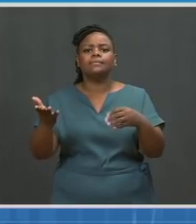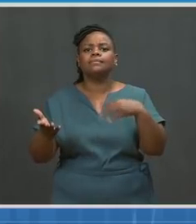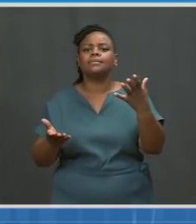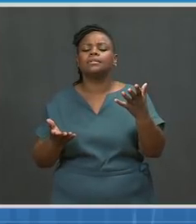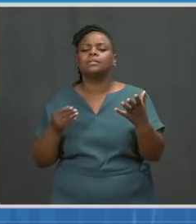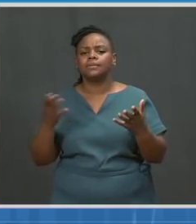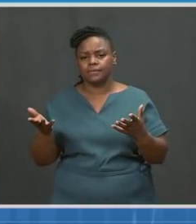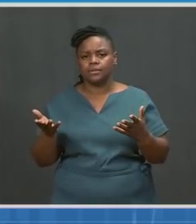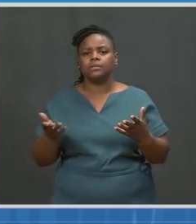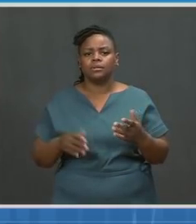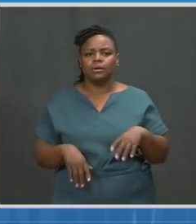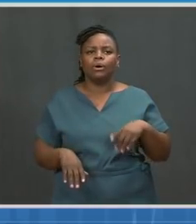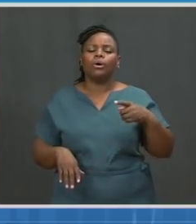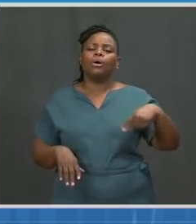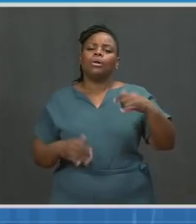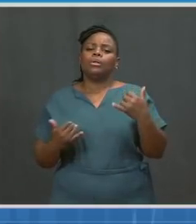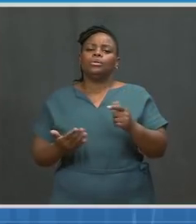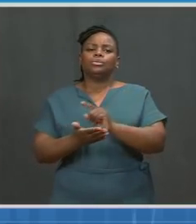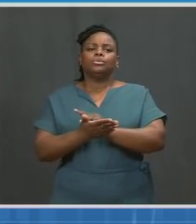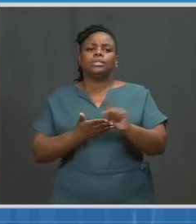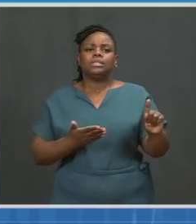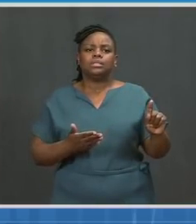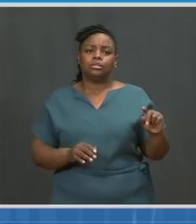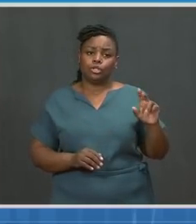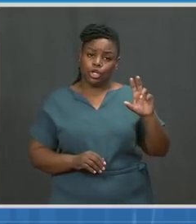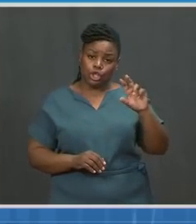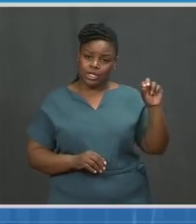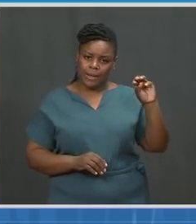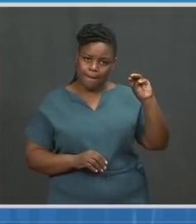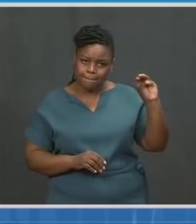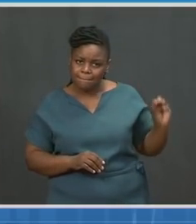This week, nearly 30 million doses will go out across channels,